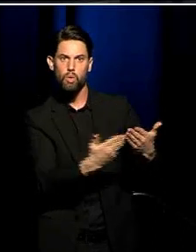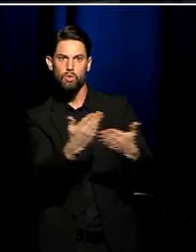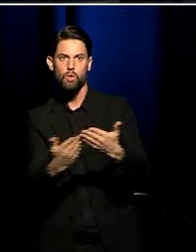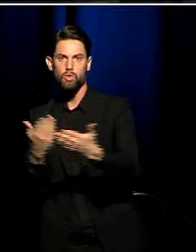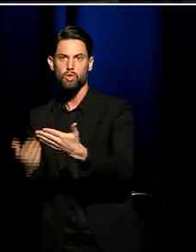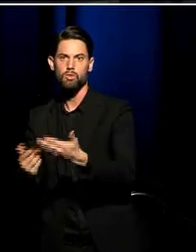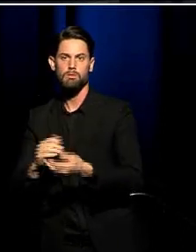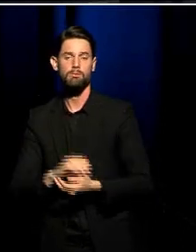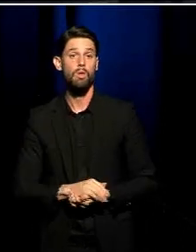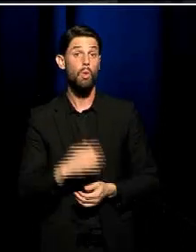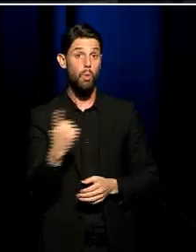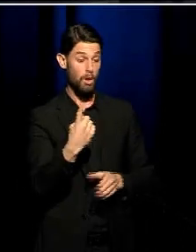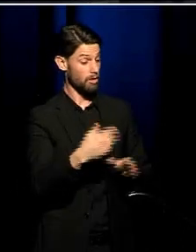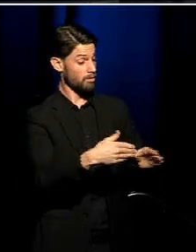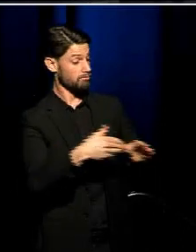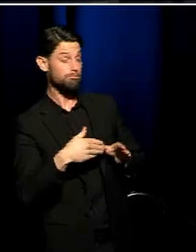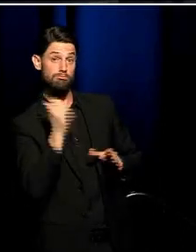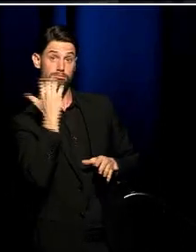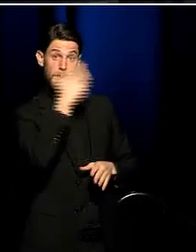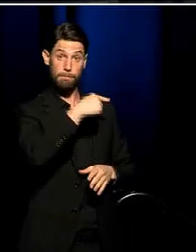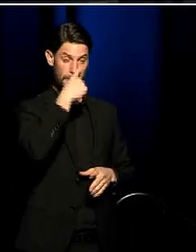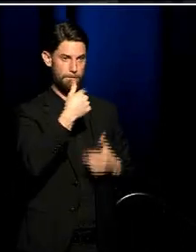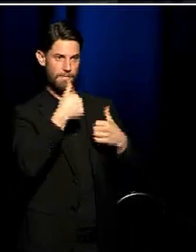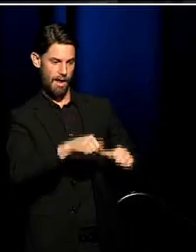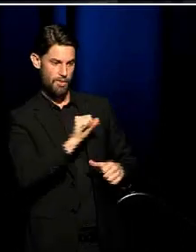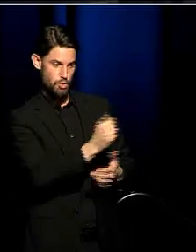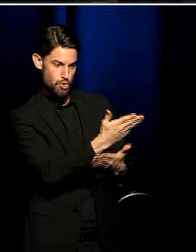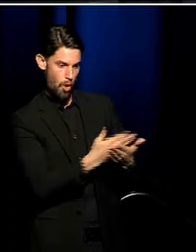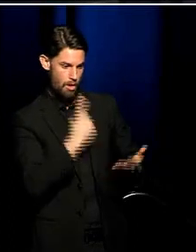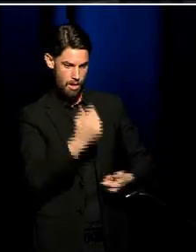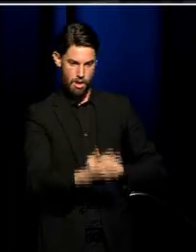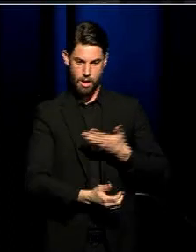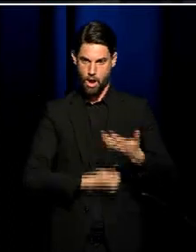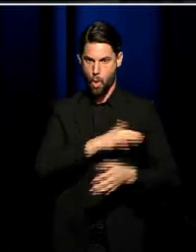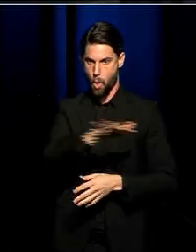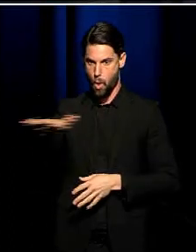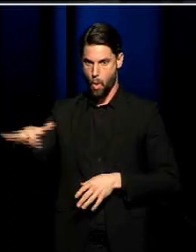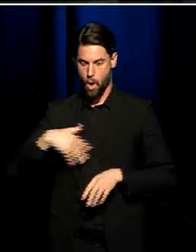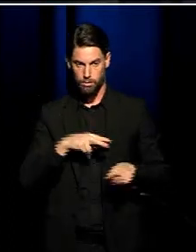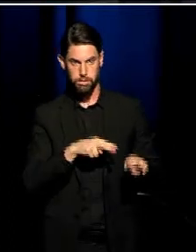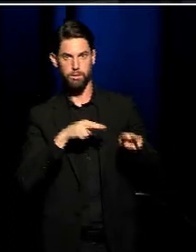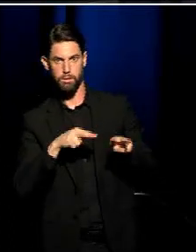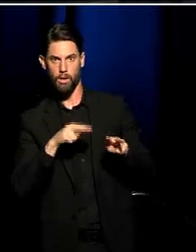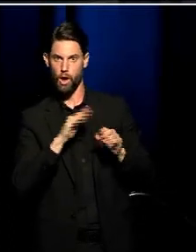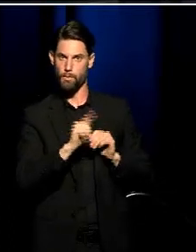with disability will finally be heard. The enormity of the task ahead is well